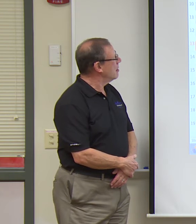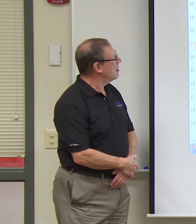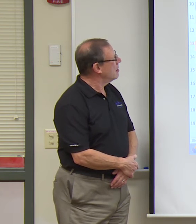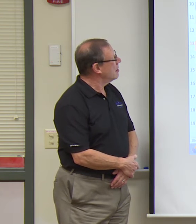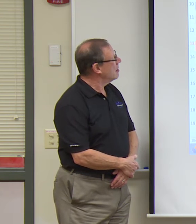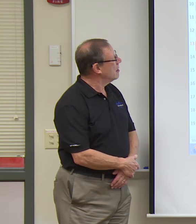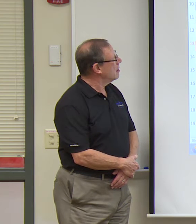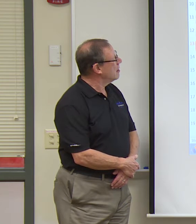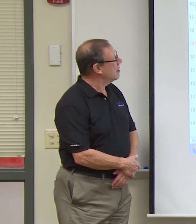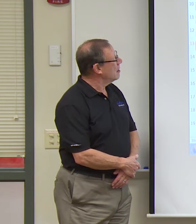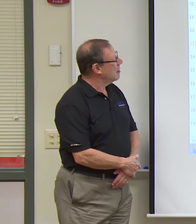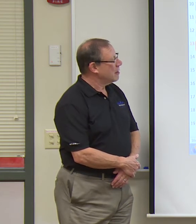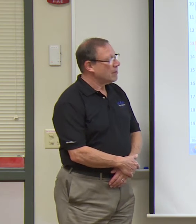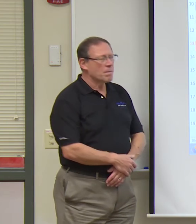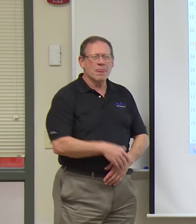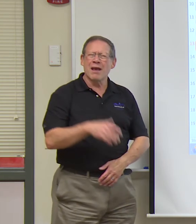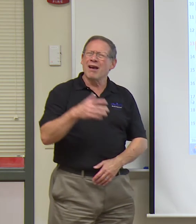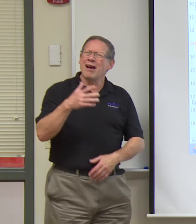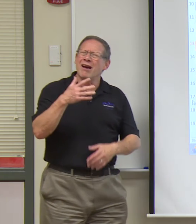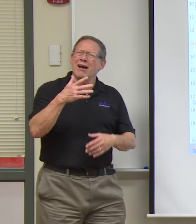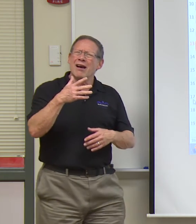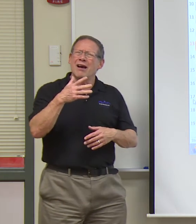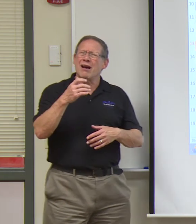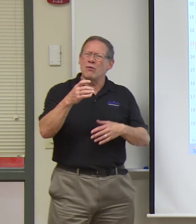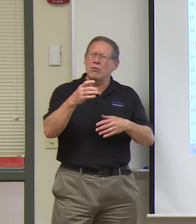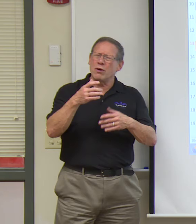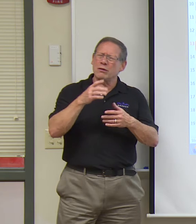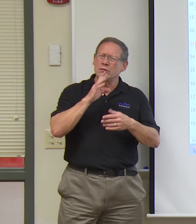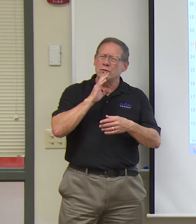So, I want to talk a little bit about how to organize things